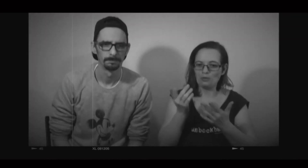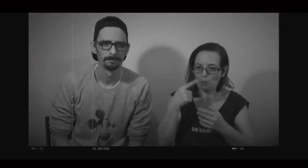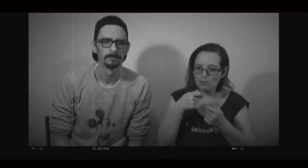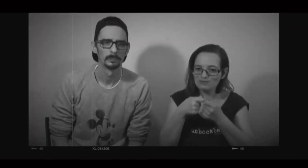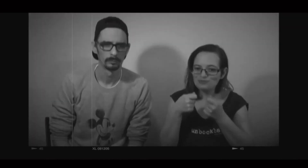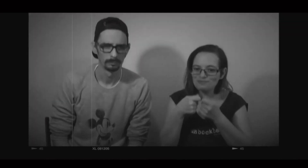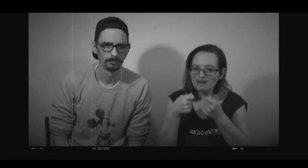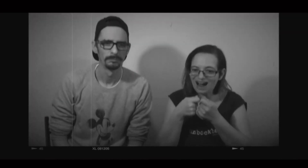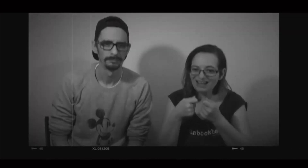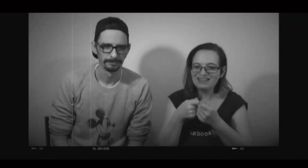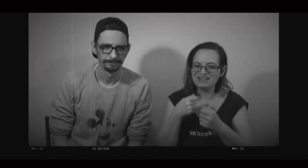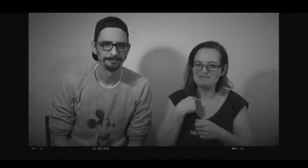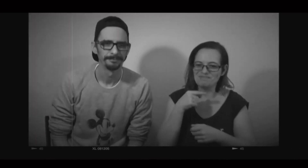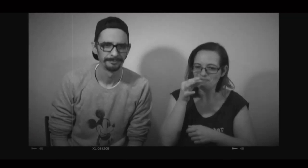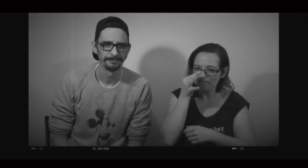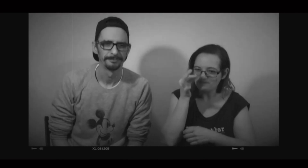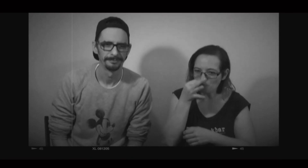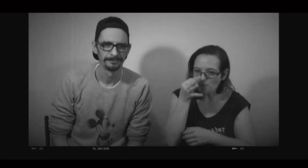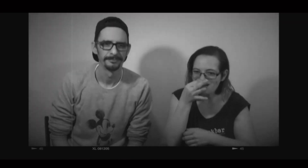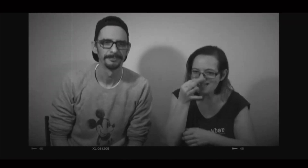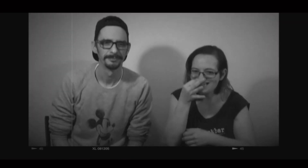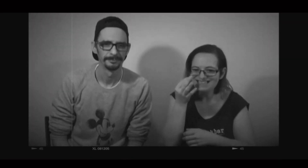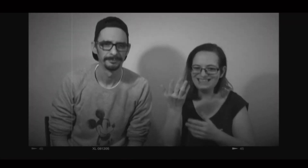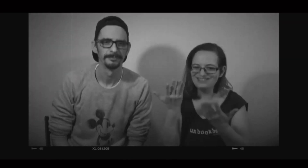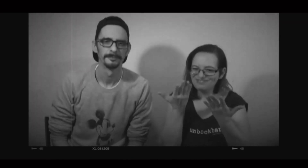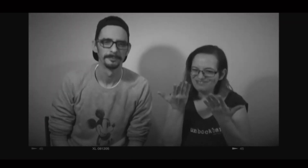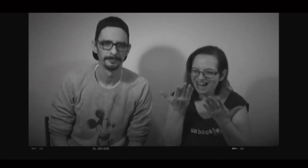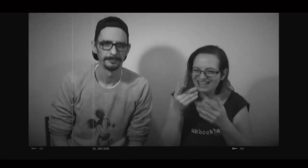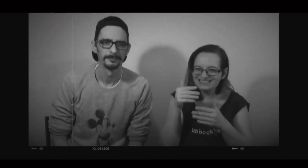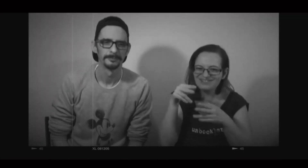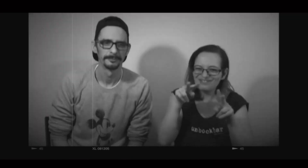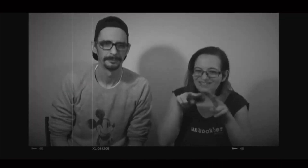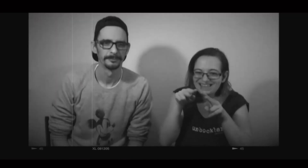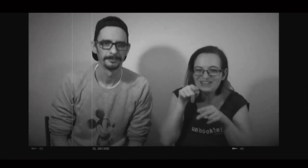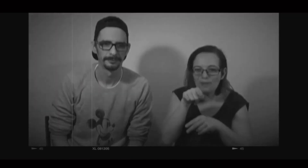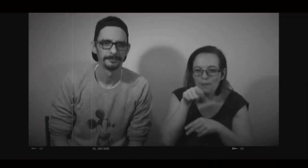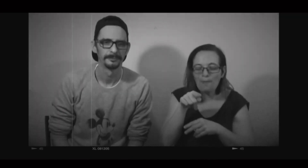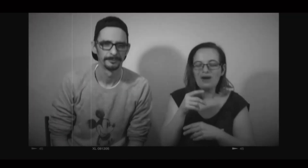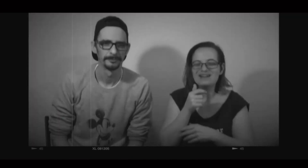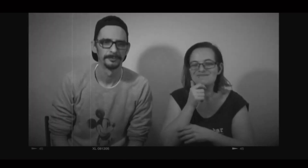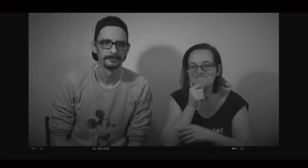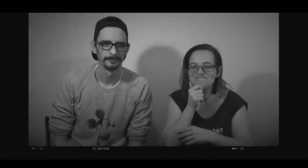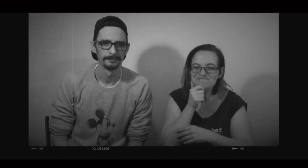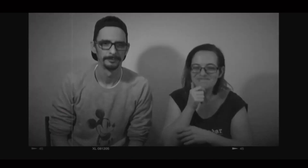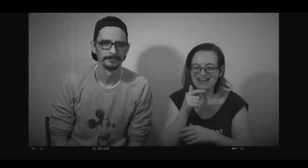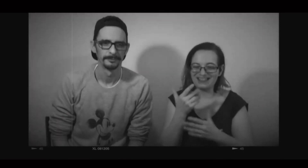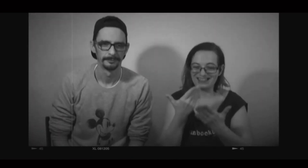I'm excited and curious too what is coming now.